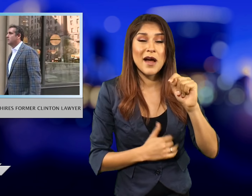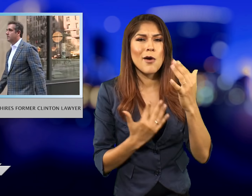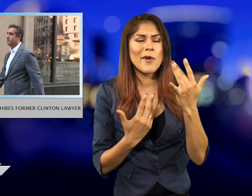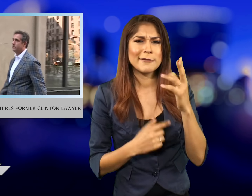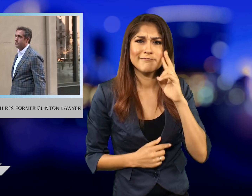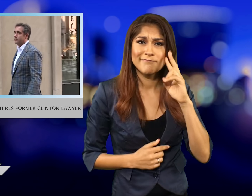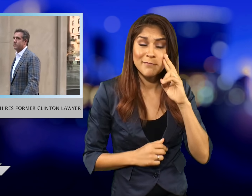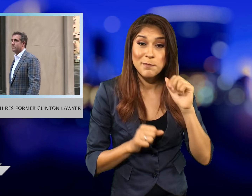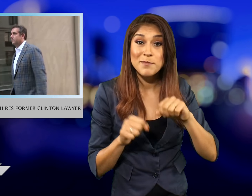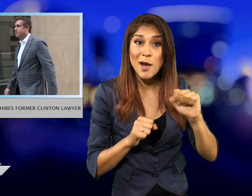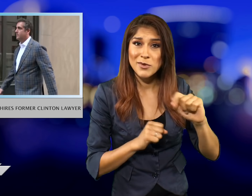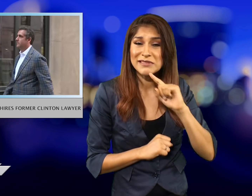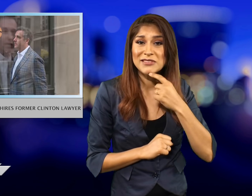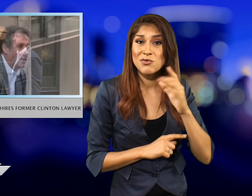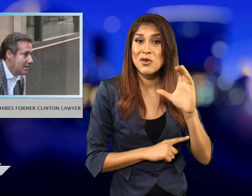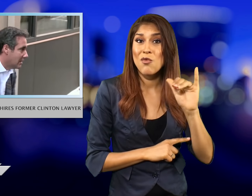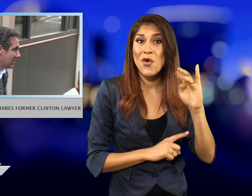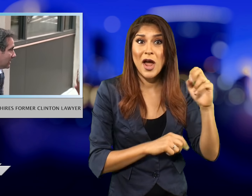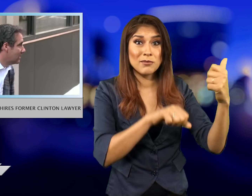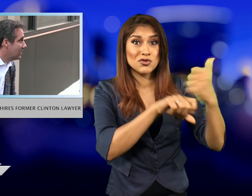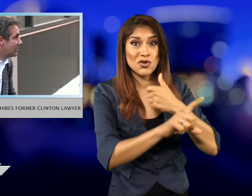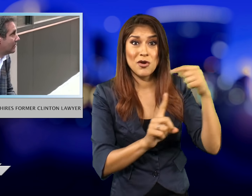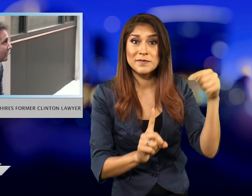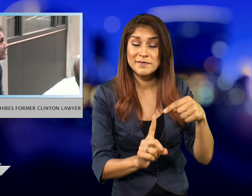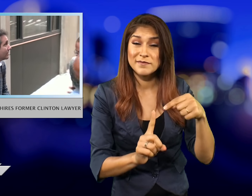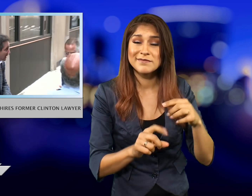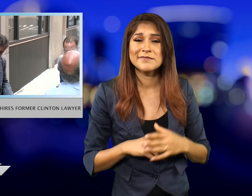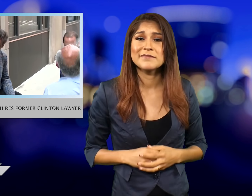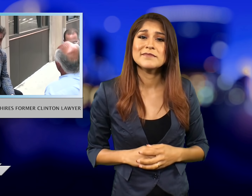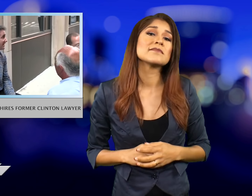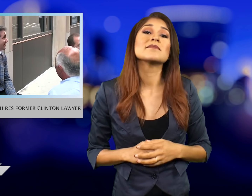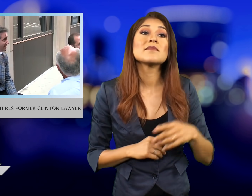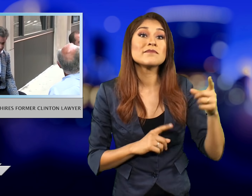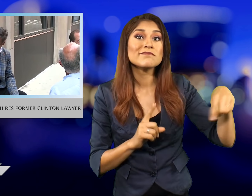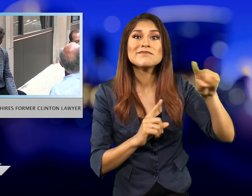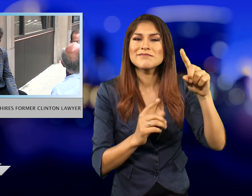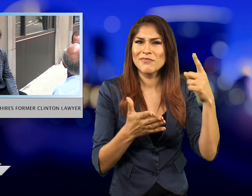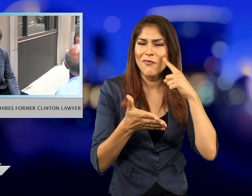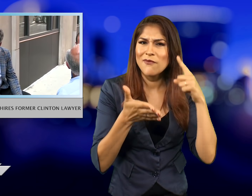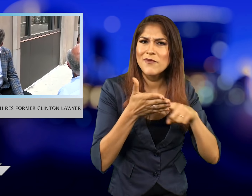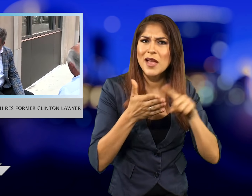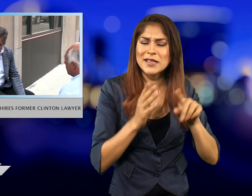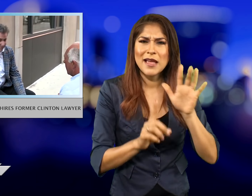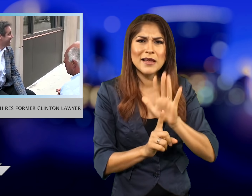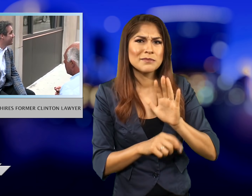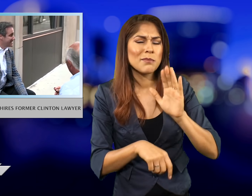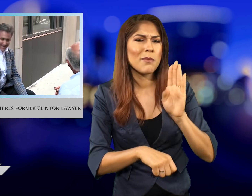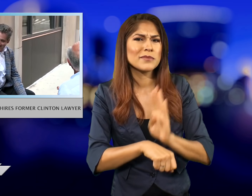But he's waiting for a possible indictment in an ongoing criminal investigation, a probe